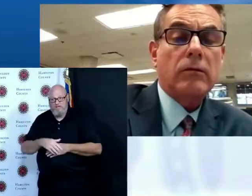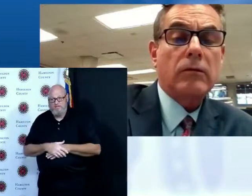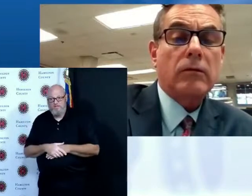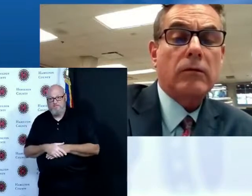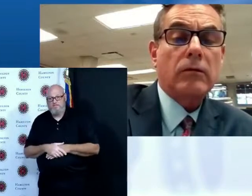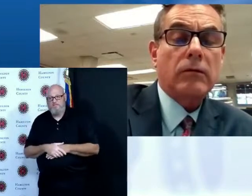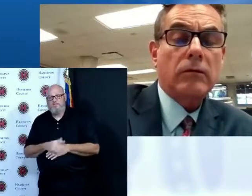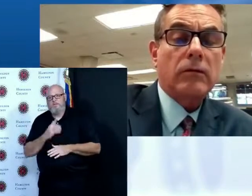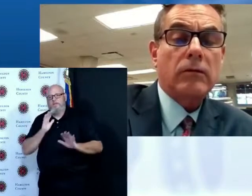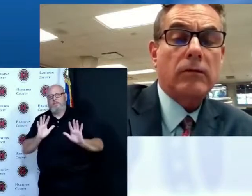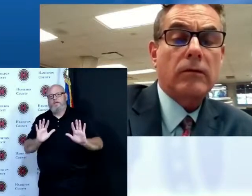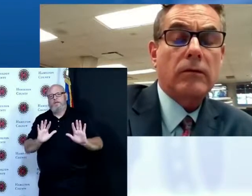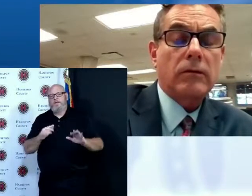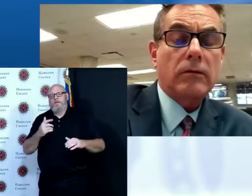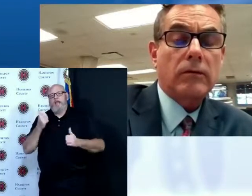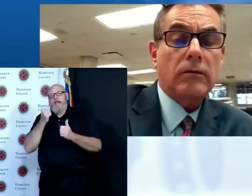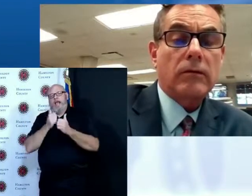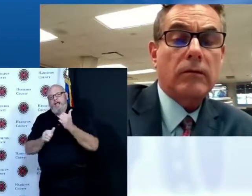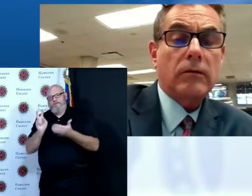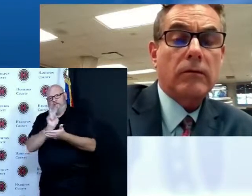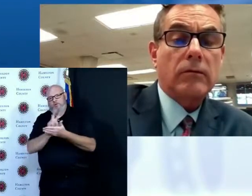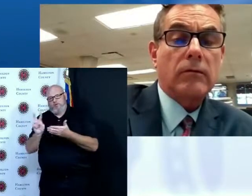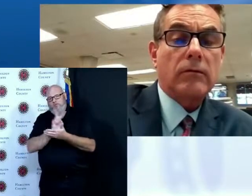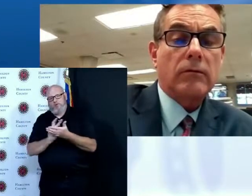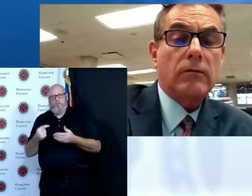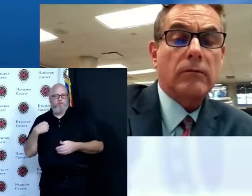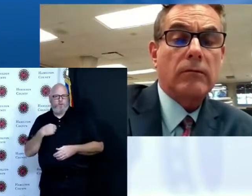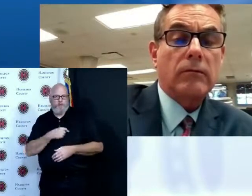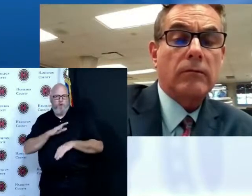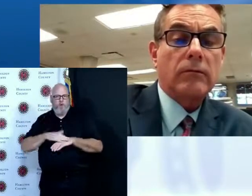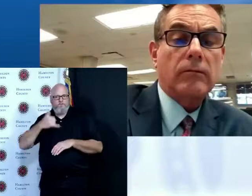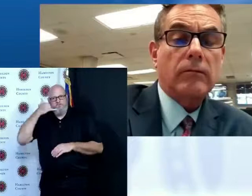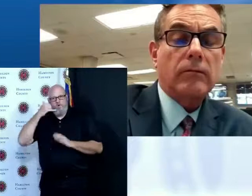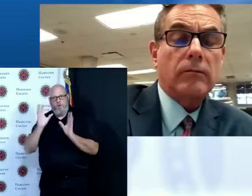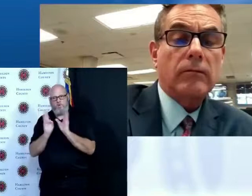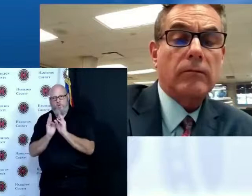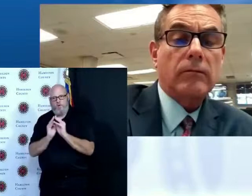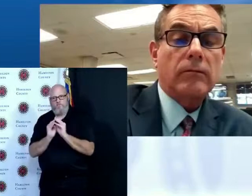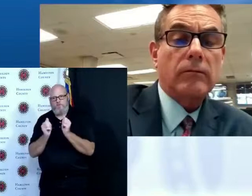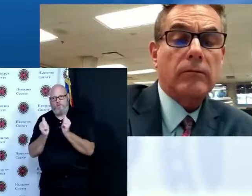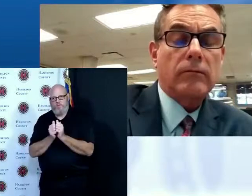other week with the Governor lobbying for what we know is working in Hamilton County and so we are